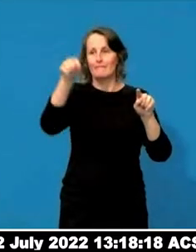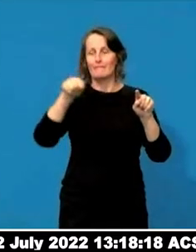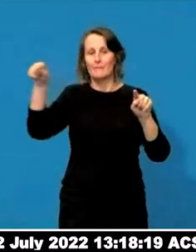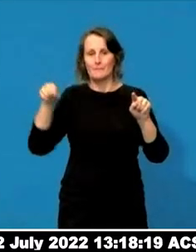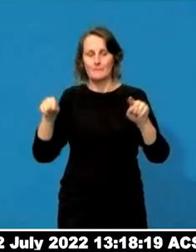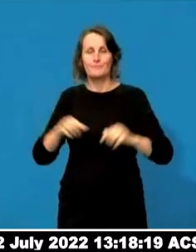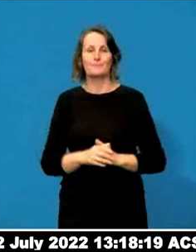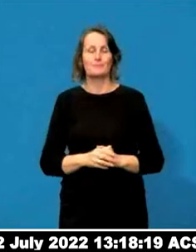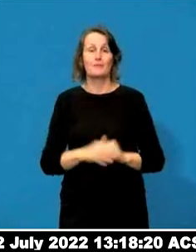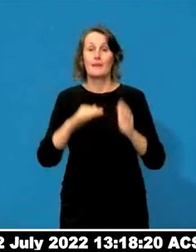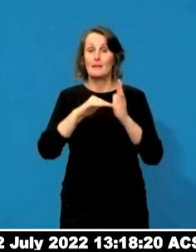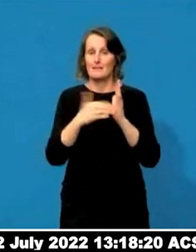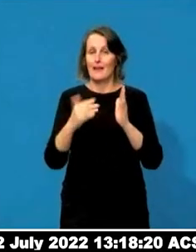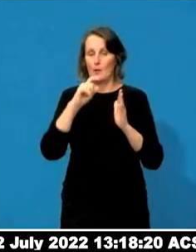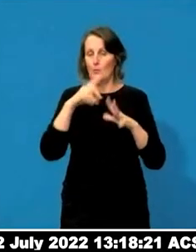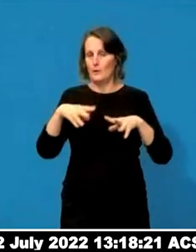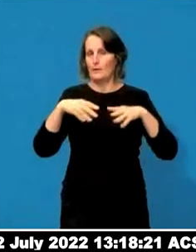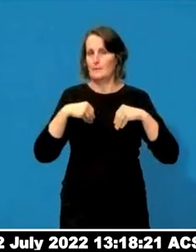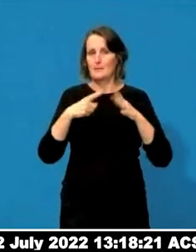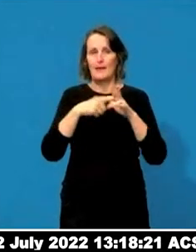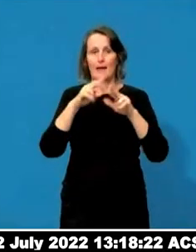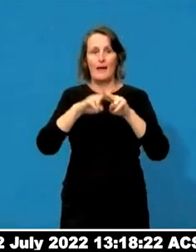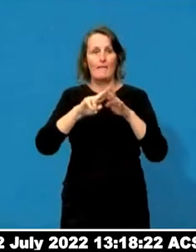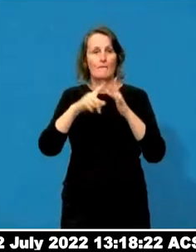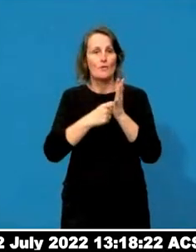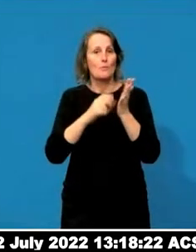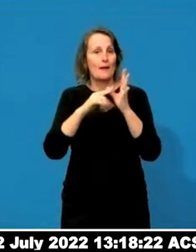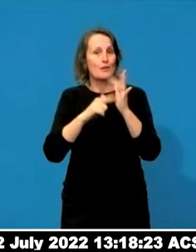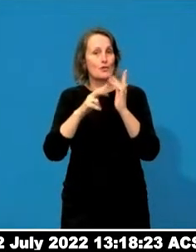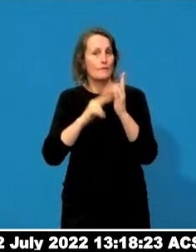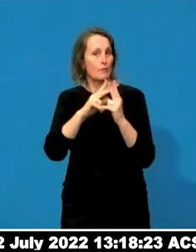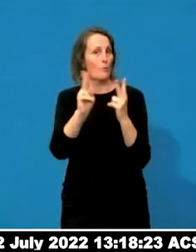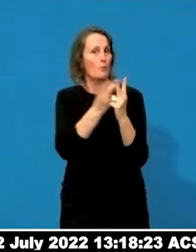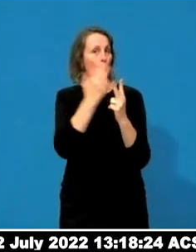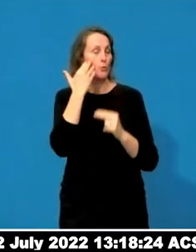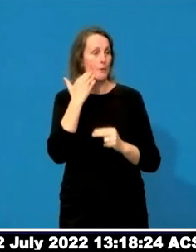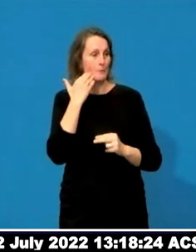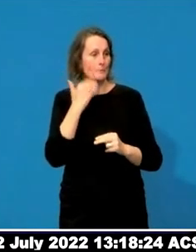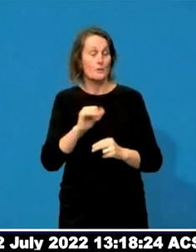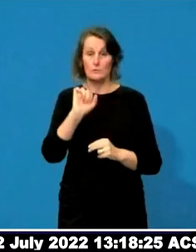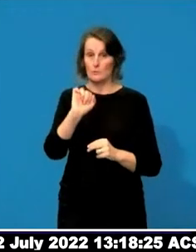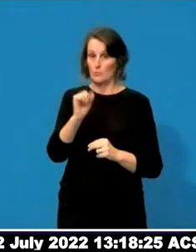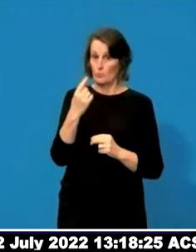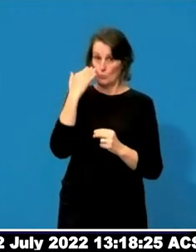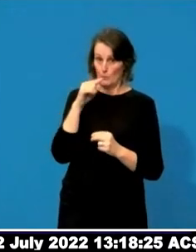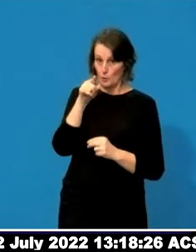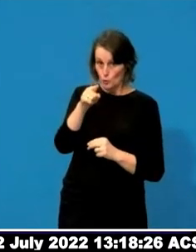Yes. Thank you very much. I understand that you prefer to be described as Mrs Smith. Is that right? Yes.